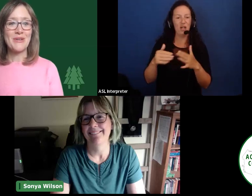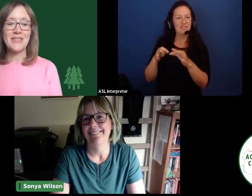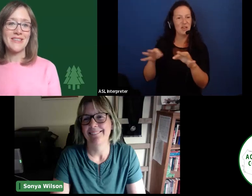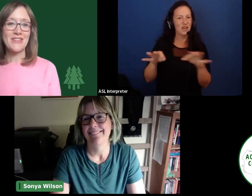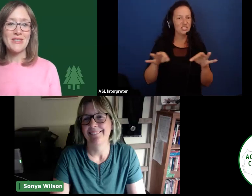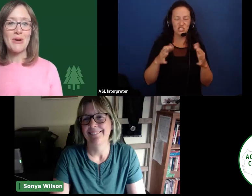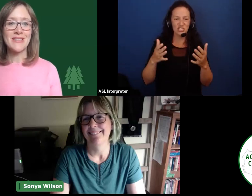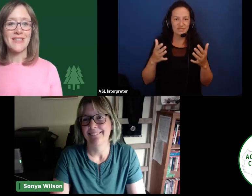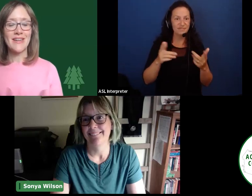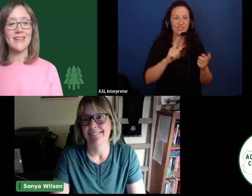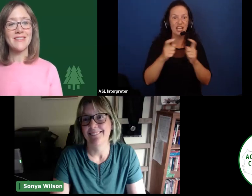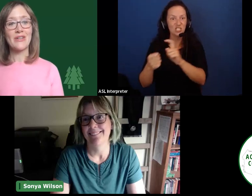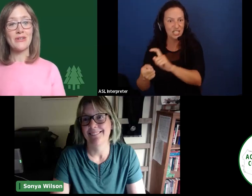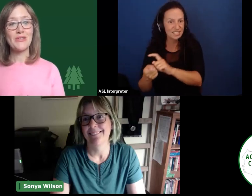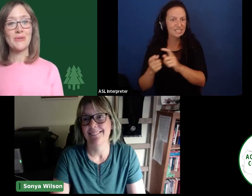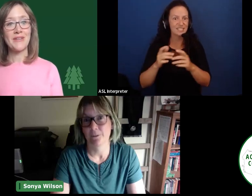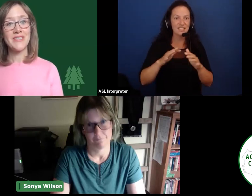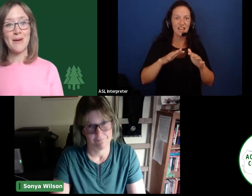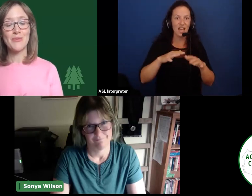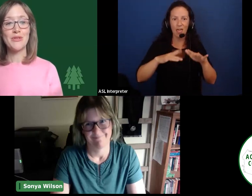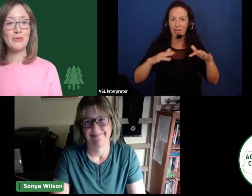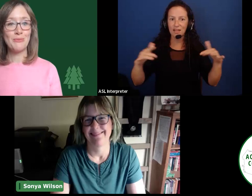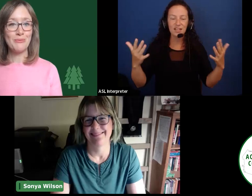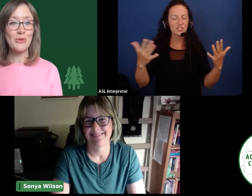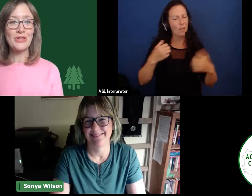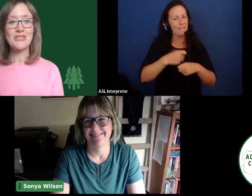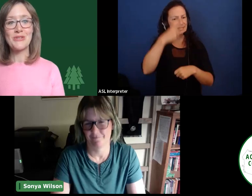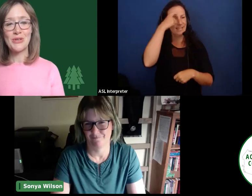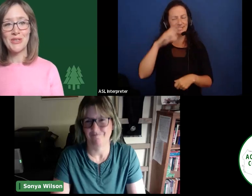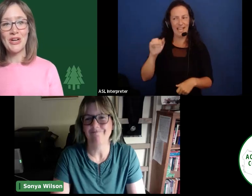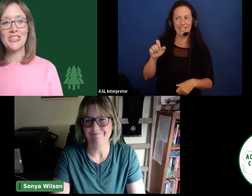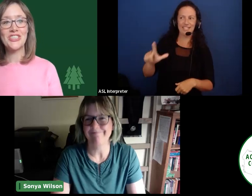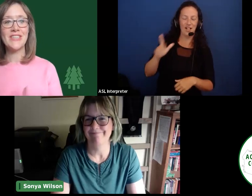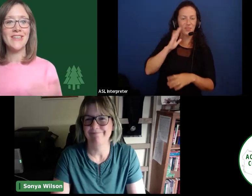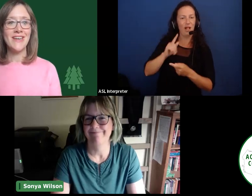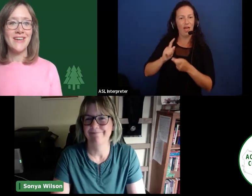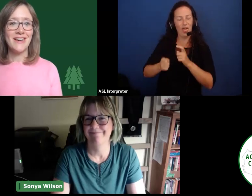So it's not surprising that ASL also kind of adapts with new words, new terminology.